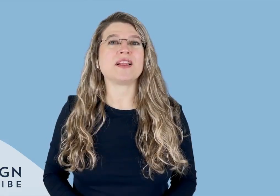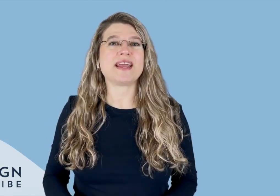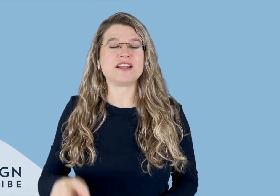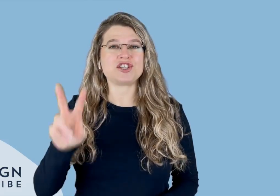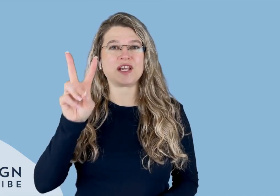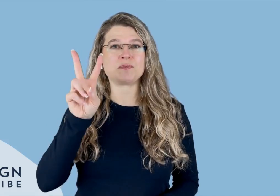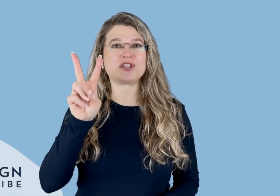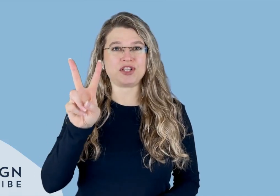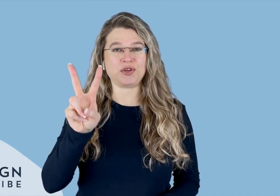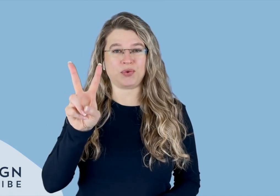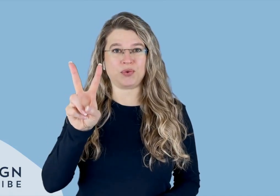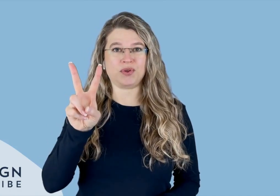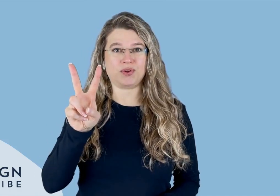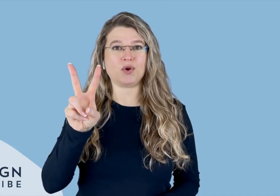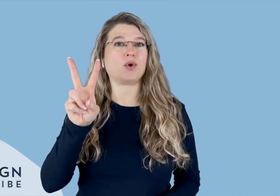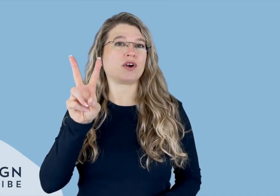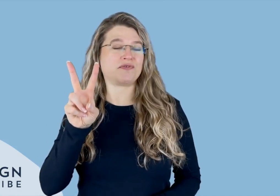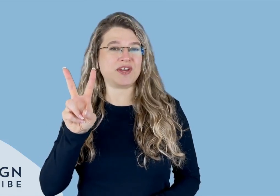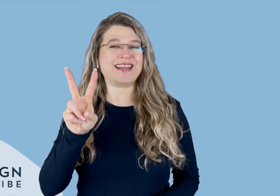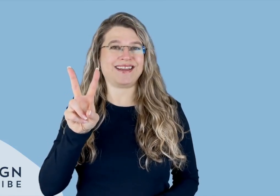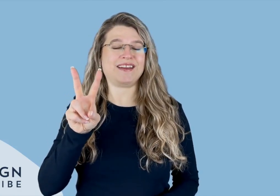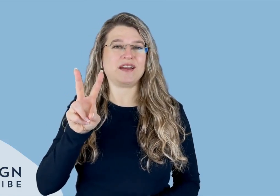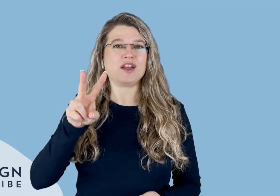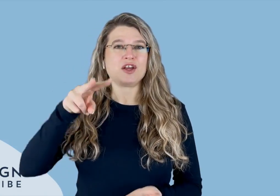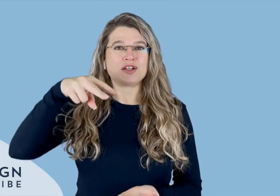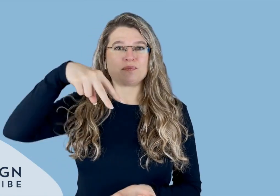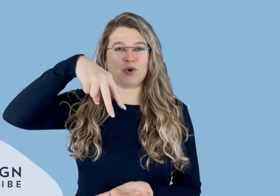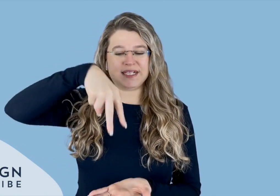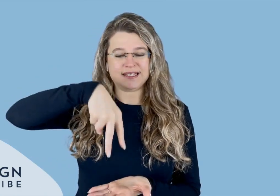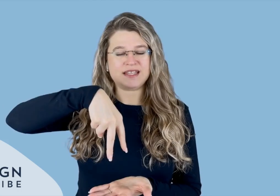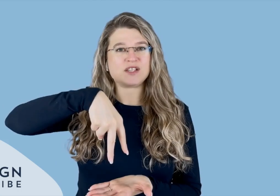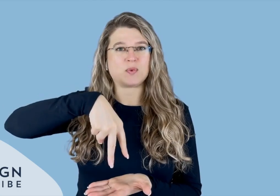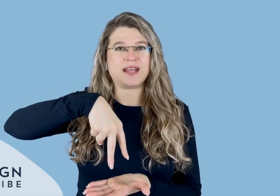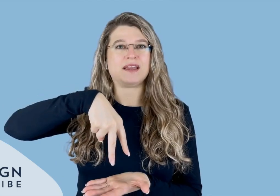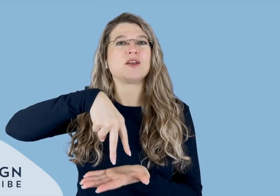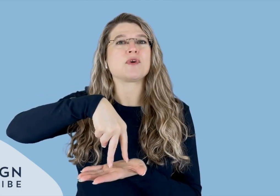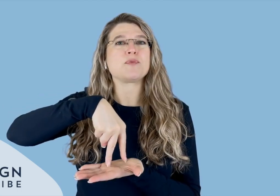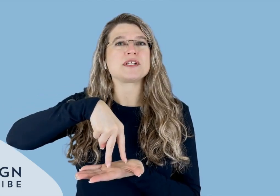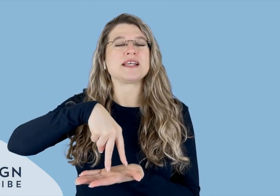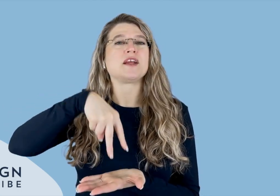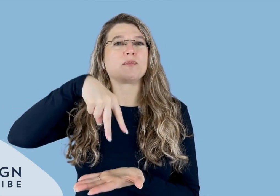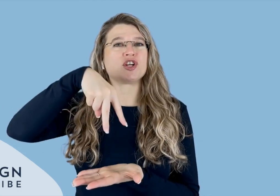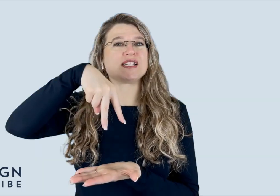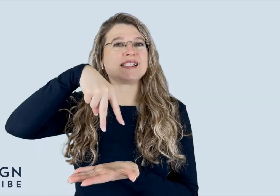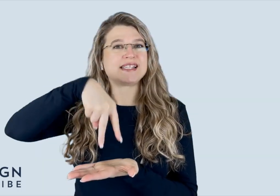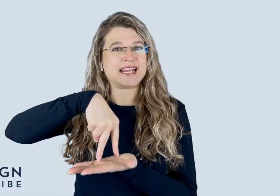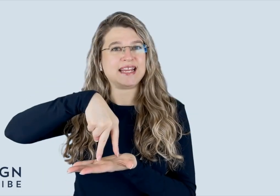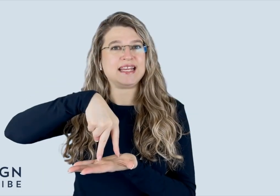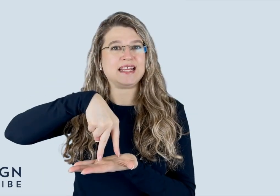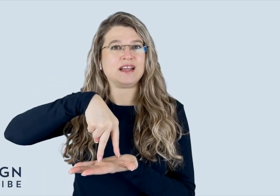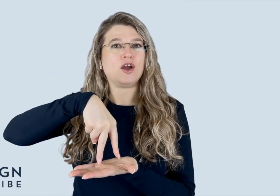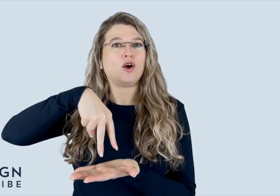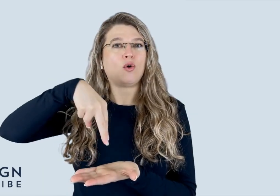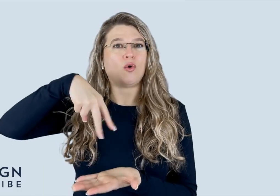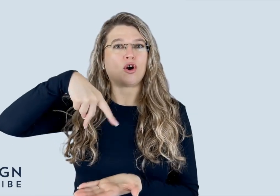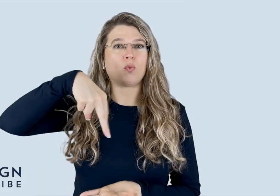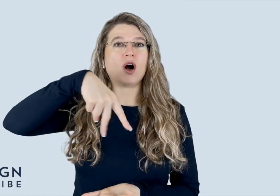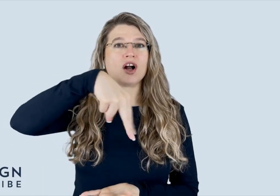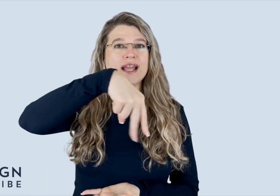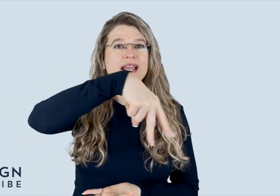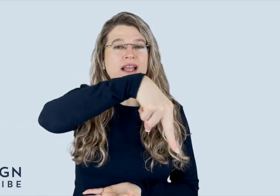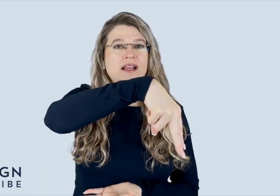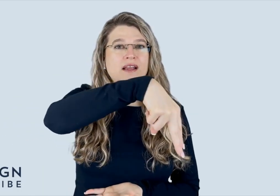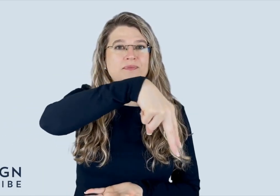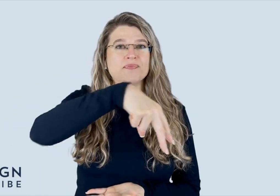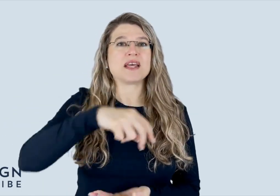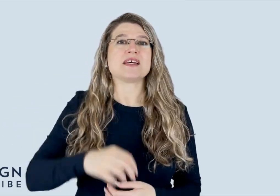a H shape two or V pointed this way can represent a person standing or walking.